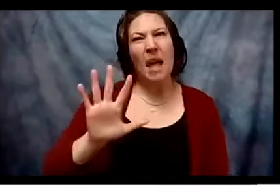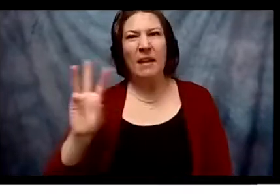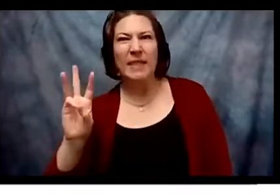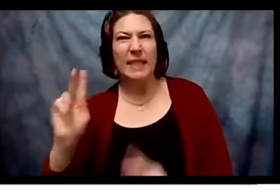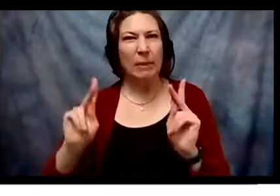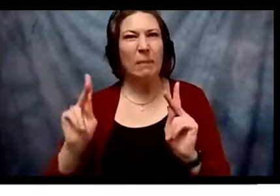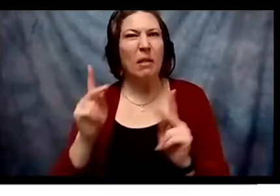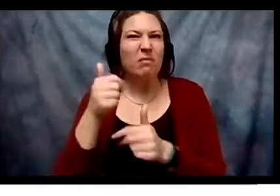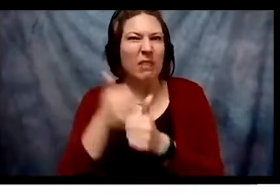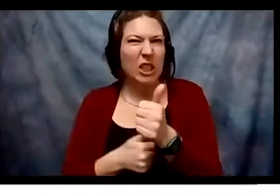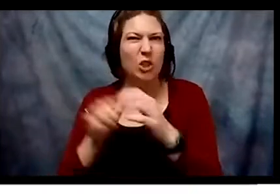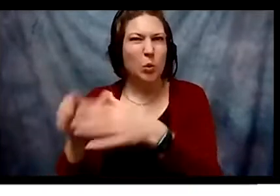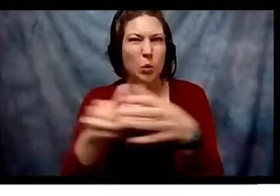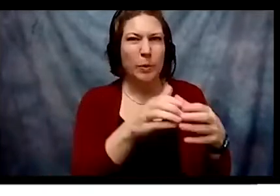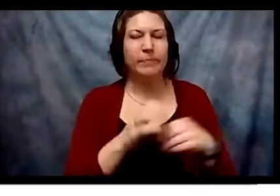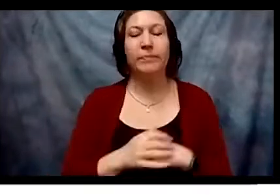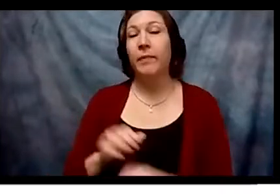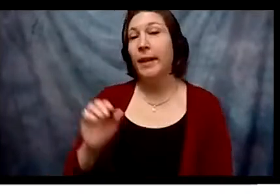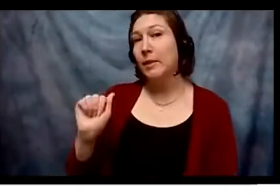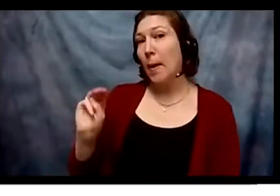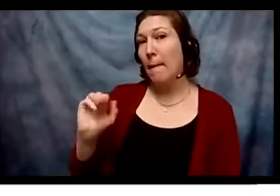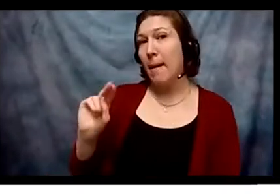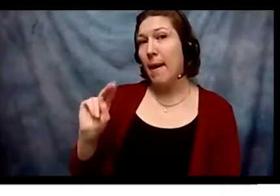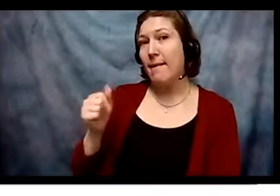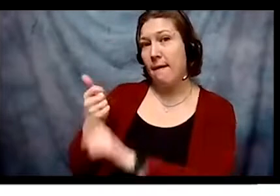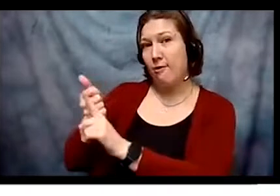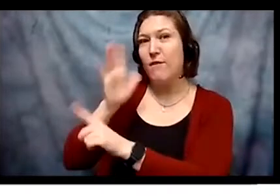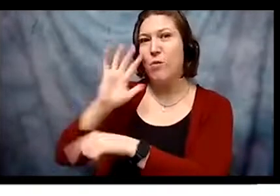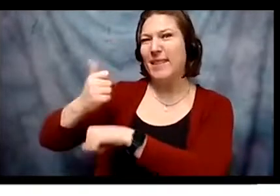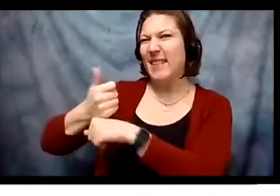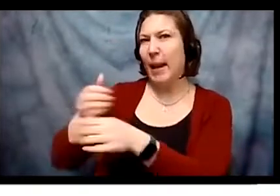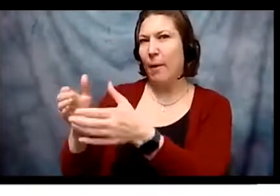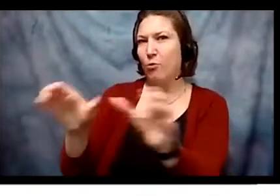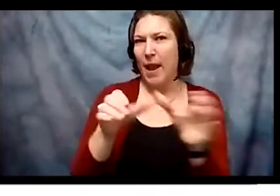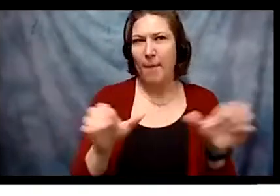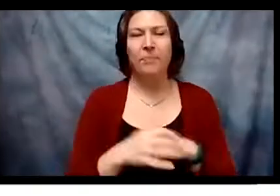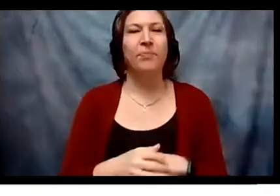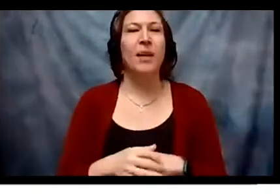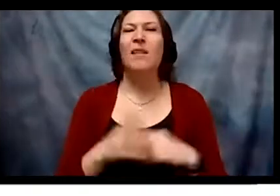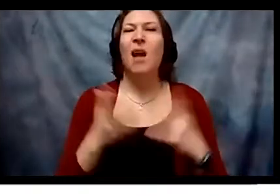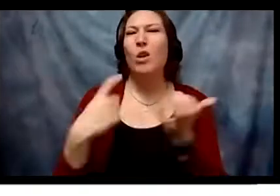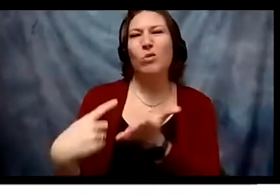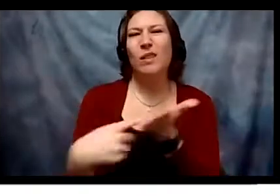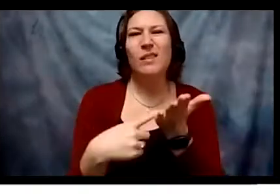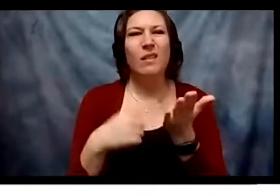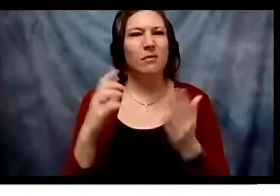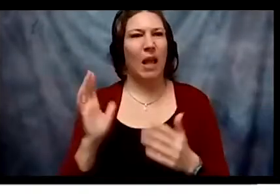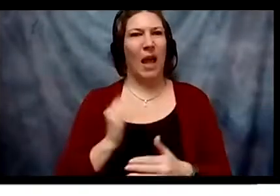While Amanda gets us ready for the first breakout, Let's set some grounding assumptions. First, be present -